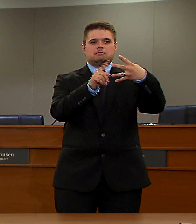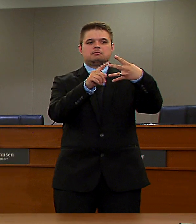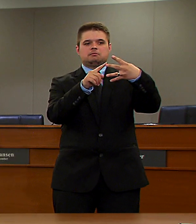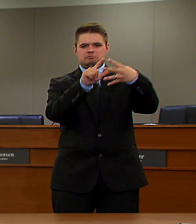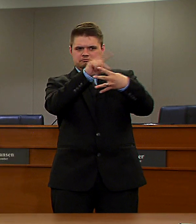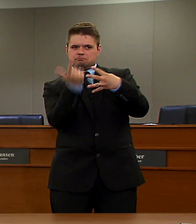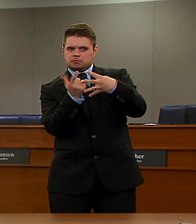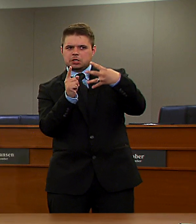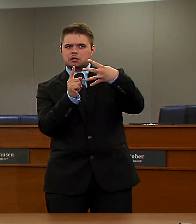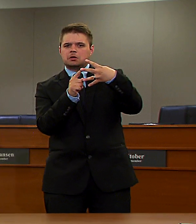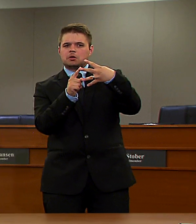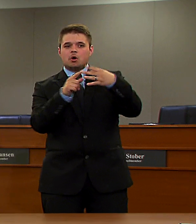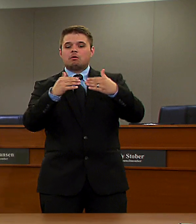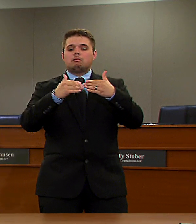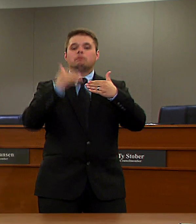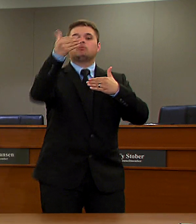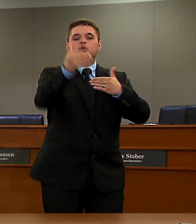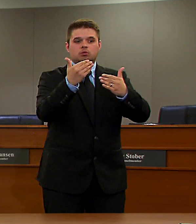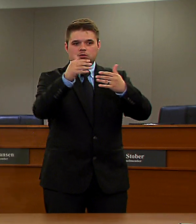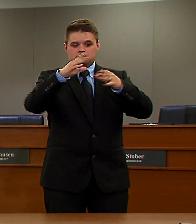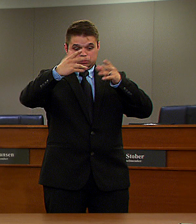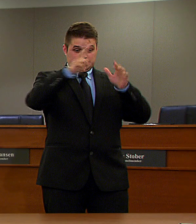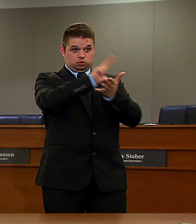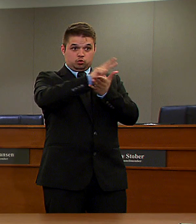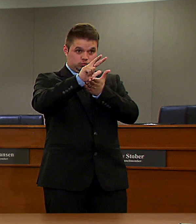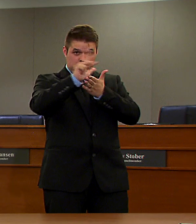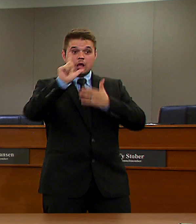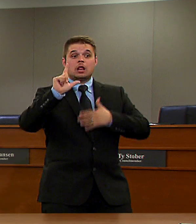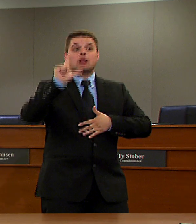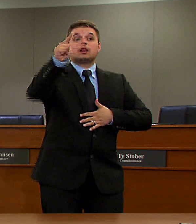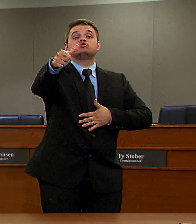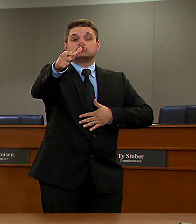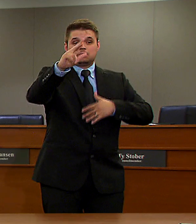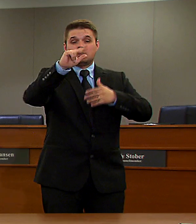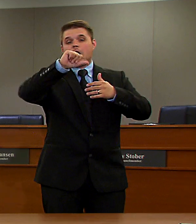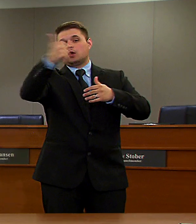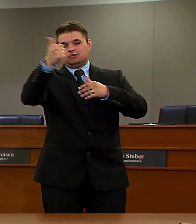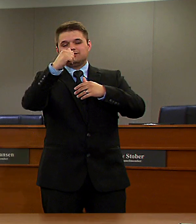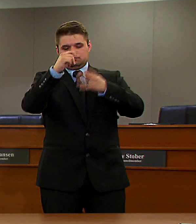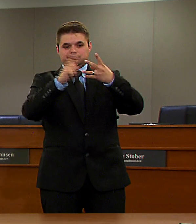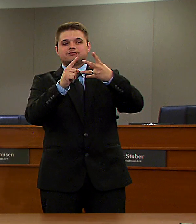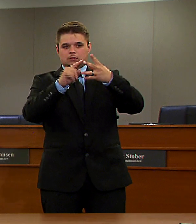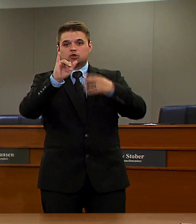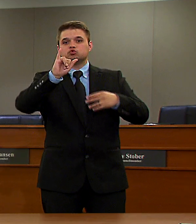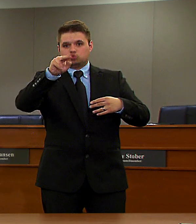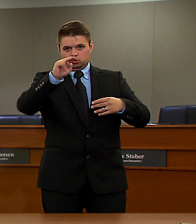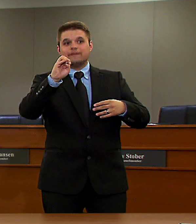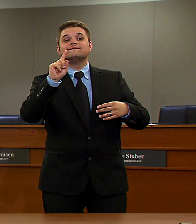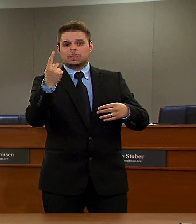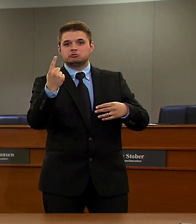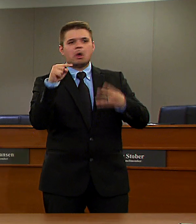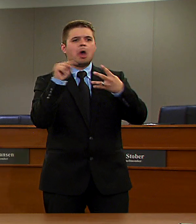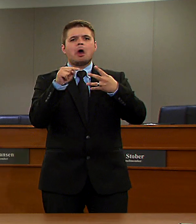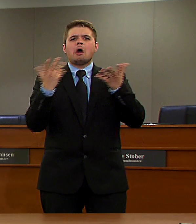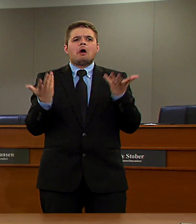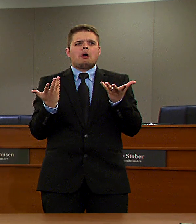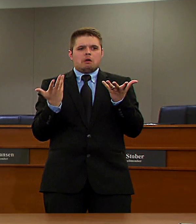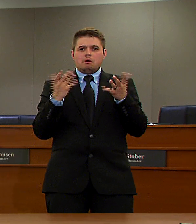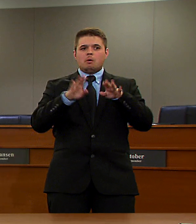expect Phase 2 to start is June What will be allowed. Well, there is the opportunity